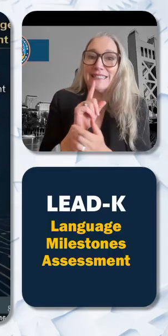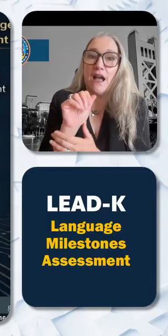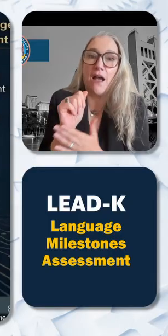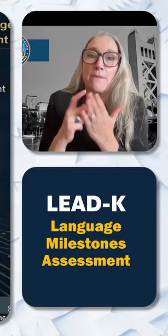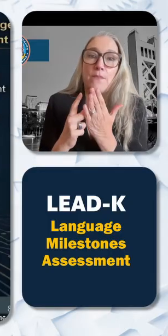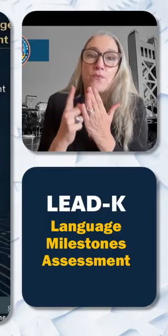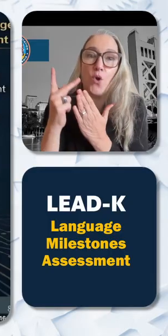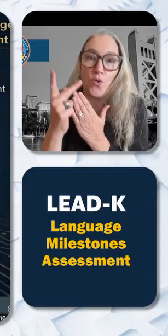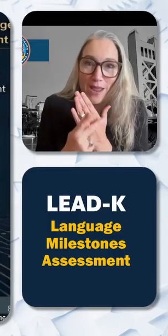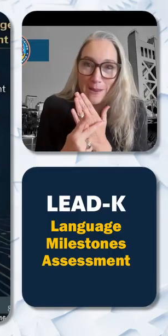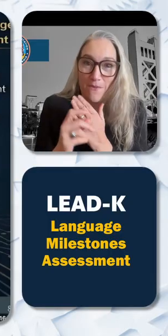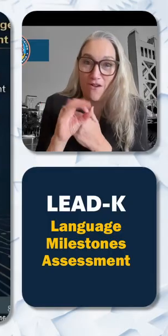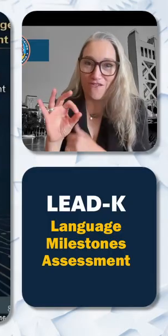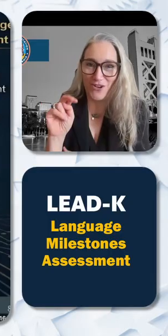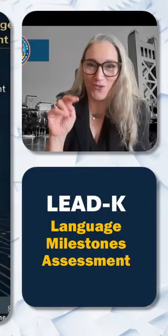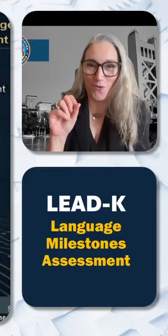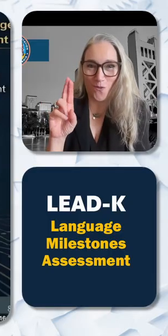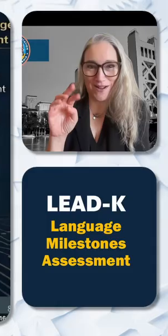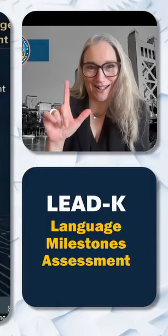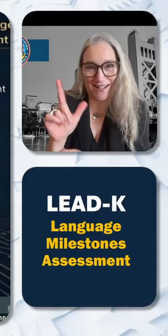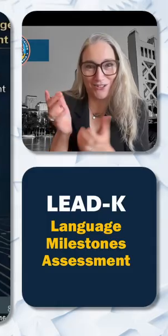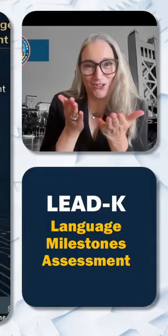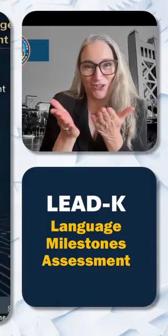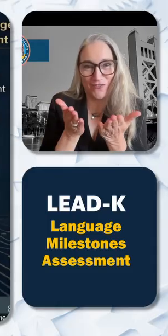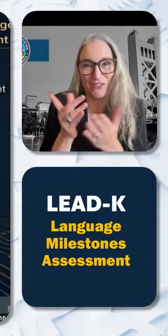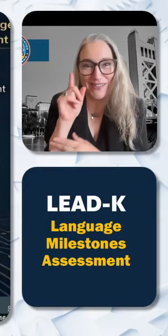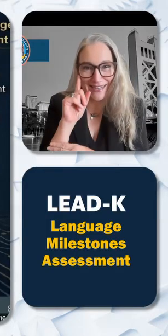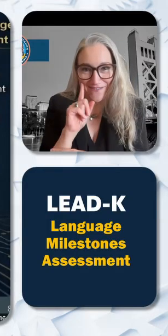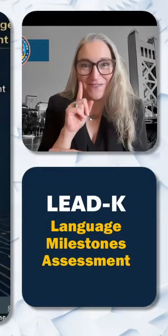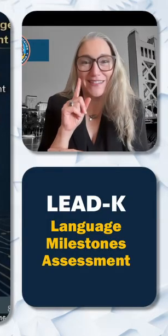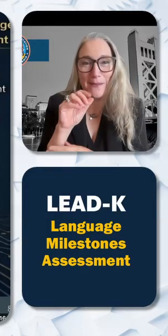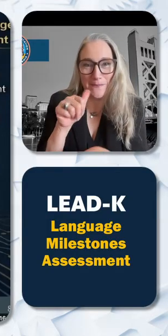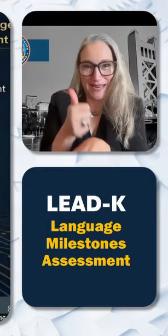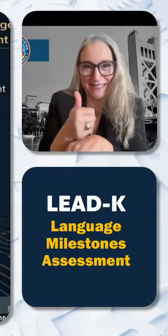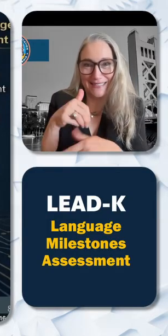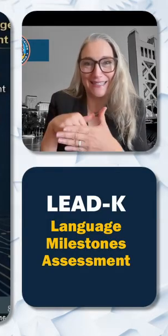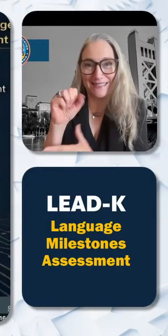Now, the LEAD-K Family Services is a program that is provided from